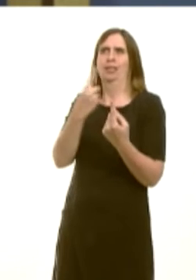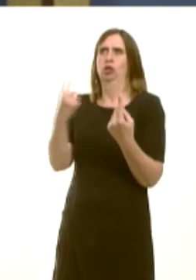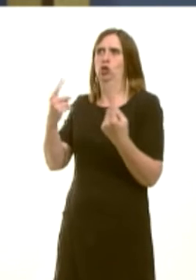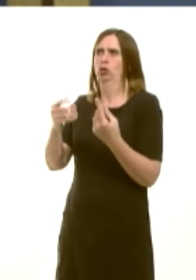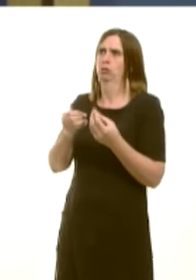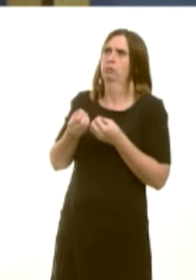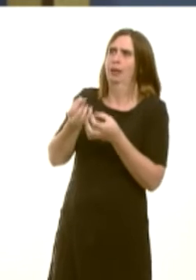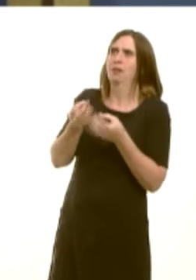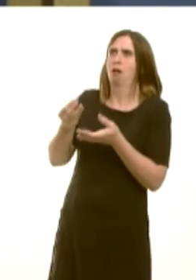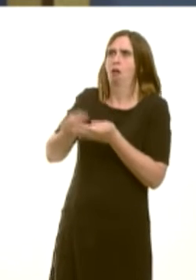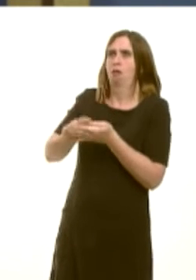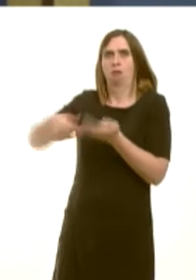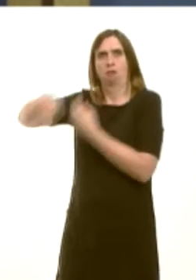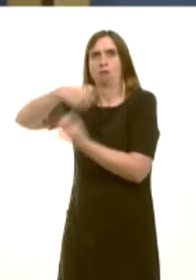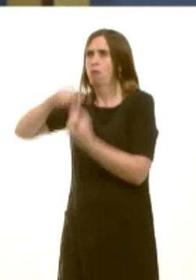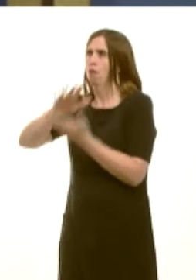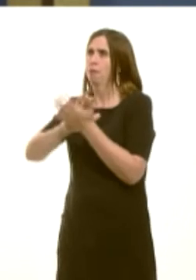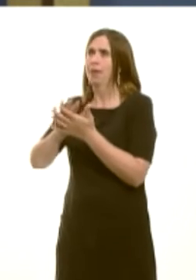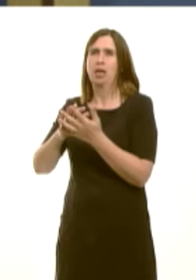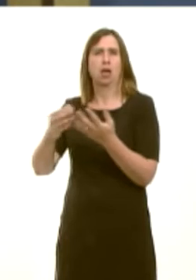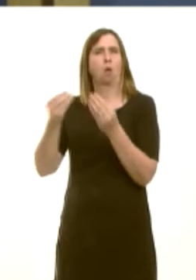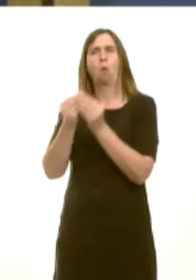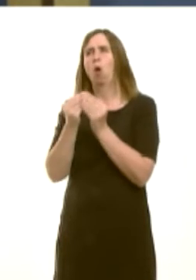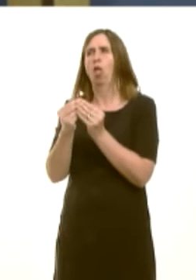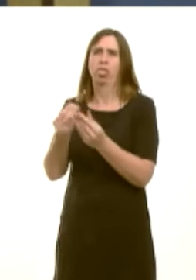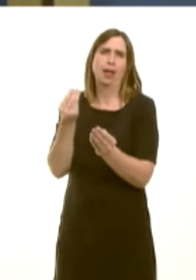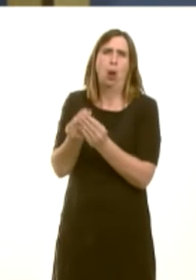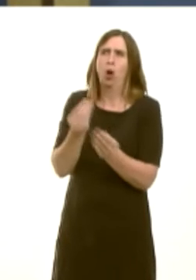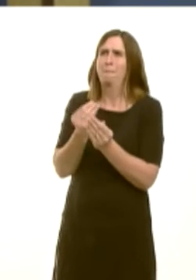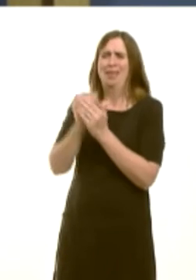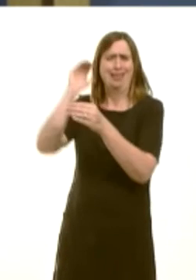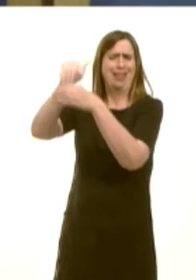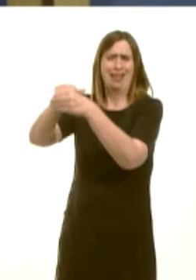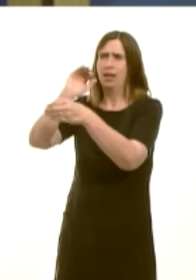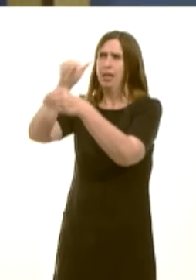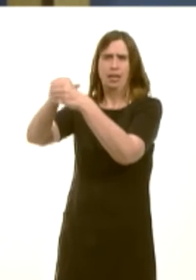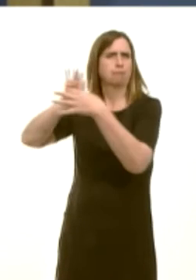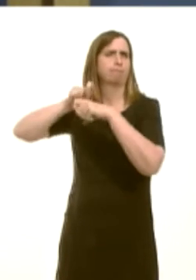as through the additional economic benefits. Would you therefore welcome any campaign that